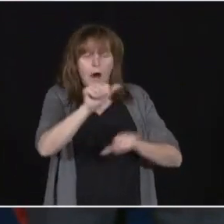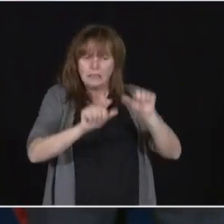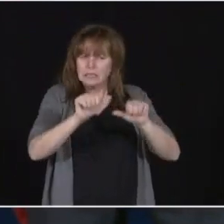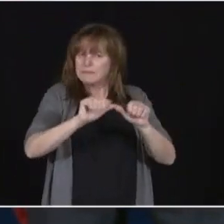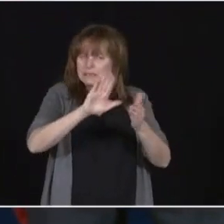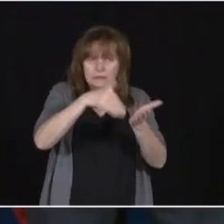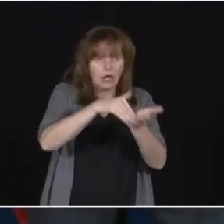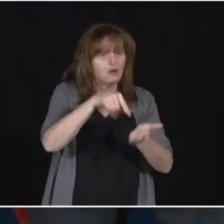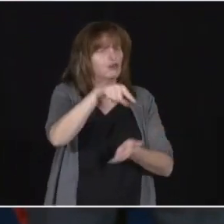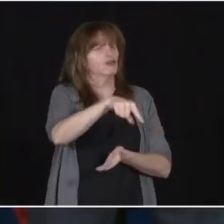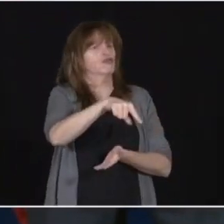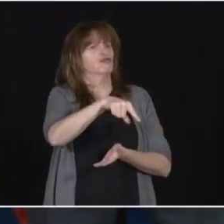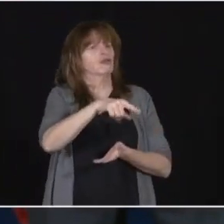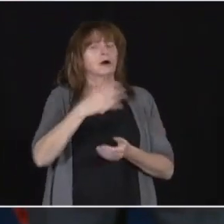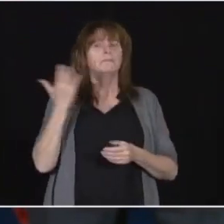in the clinical judgment of the person at the assessment centre.